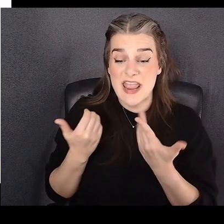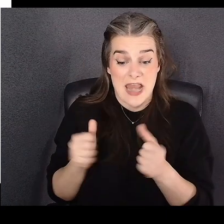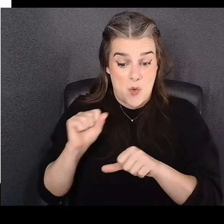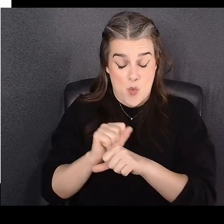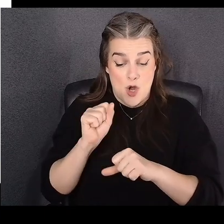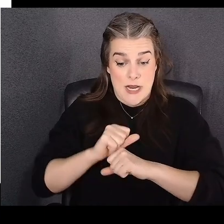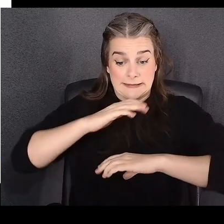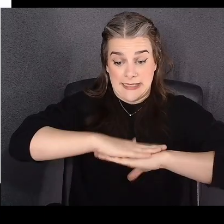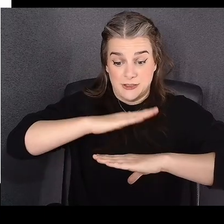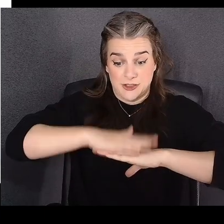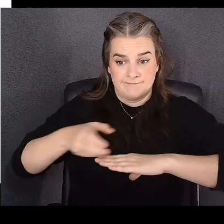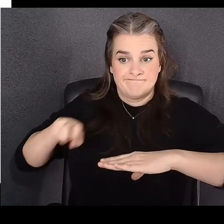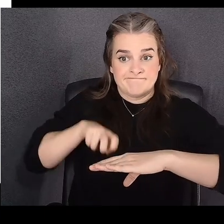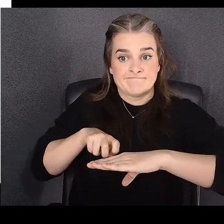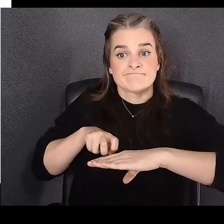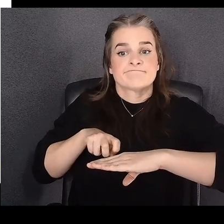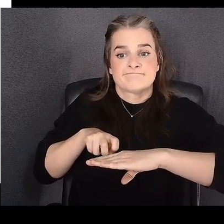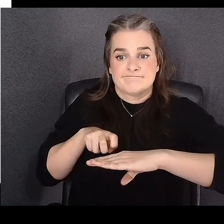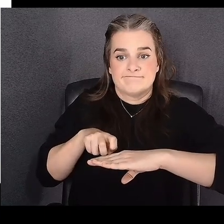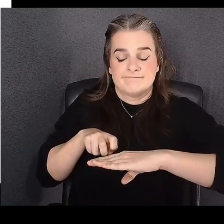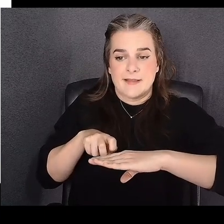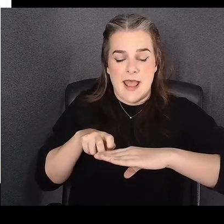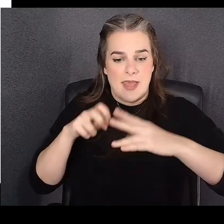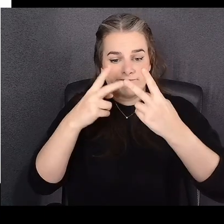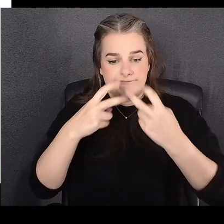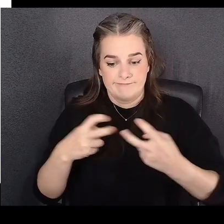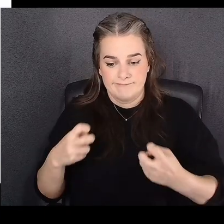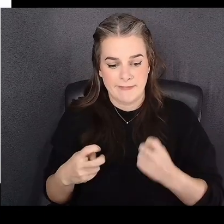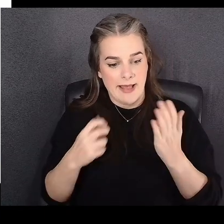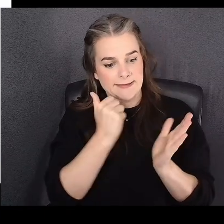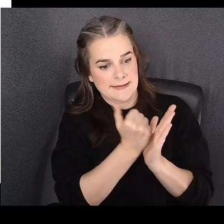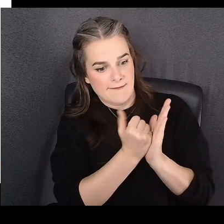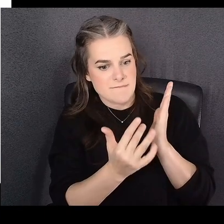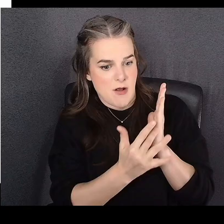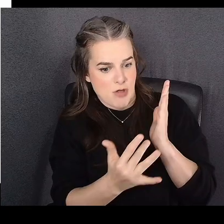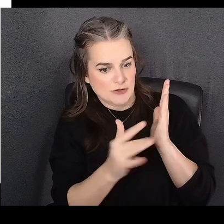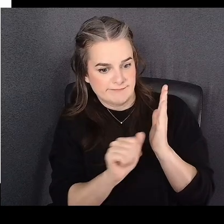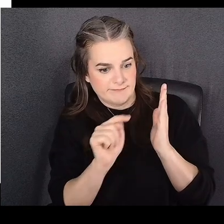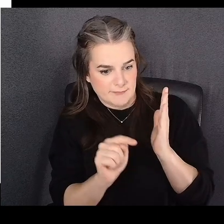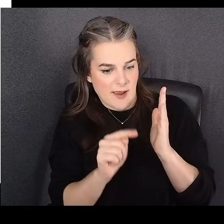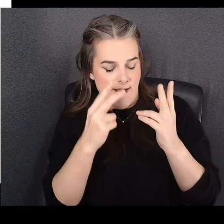an assistive technology evaluation, which included all different types of inputs--